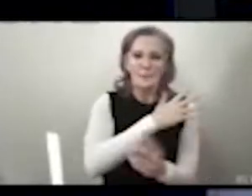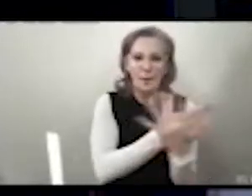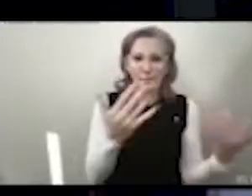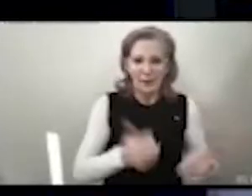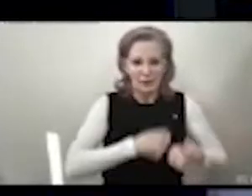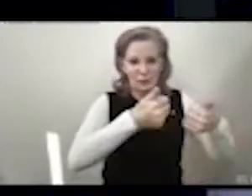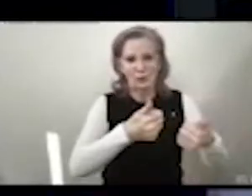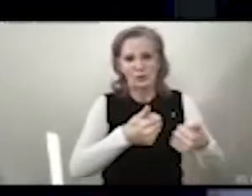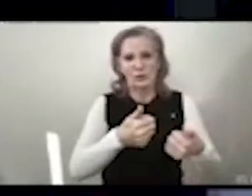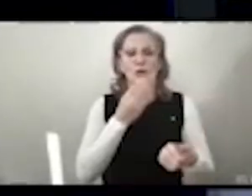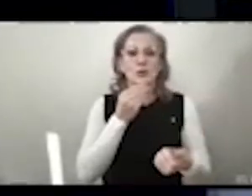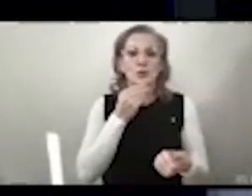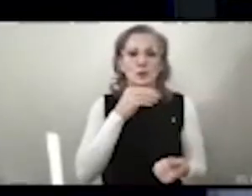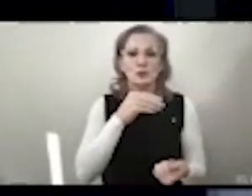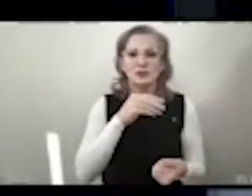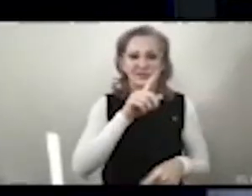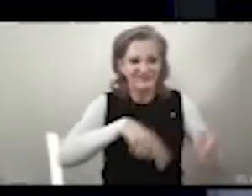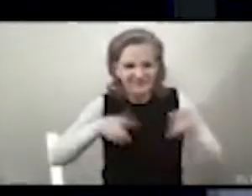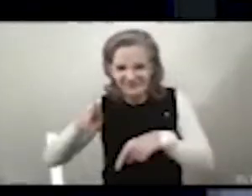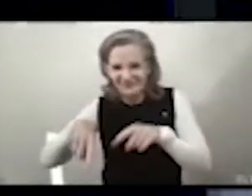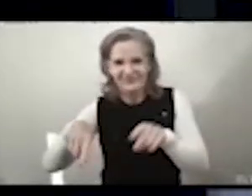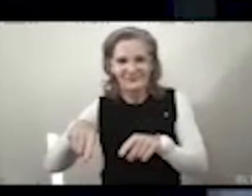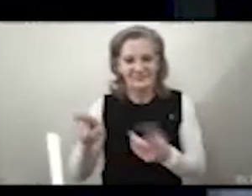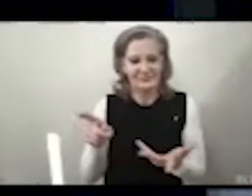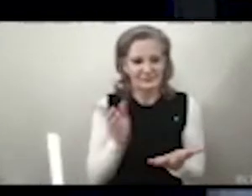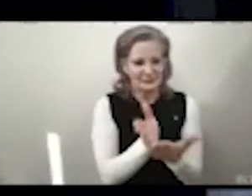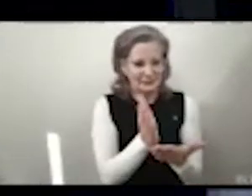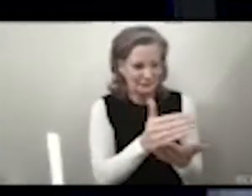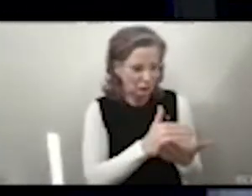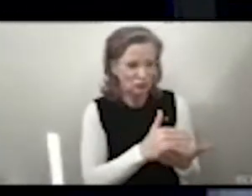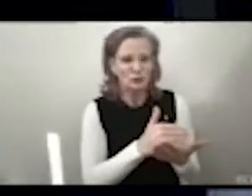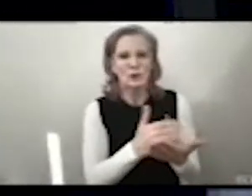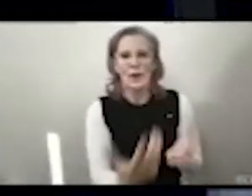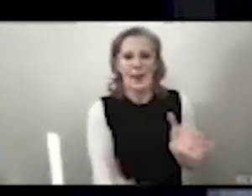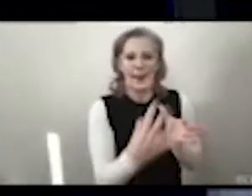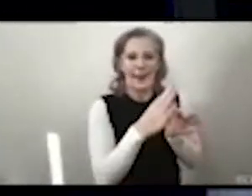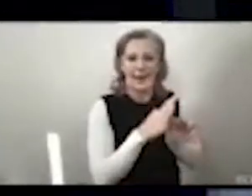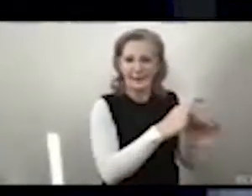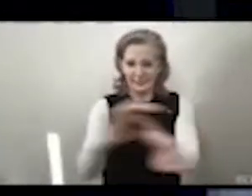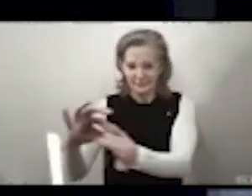cross-sectoral fellowship and using our convening power to bring together a wide range of partners and stakeholders.